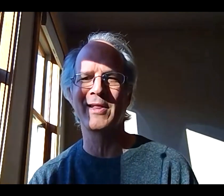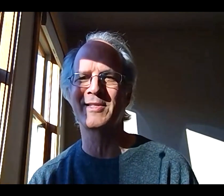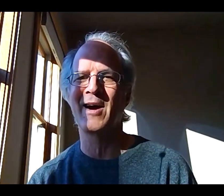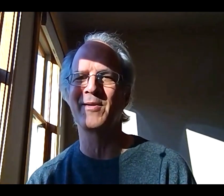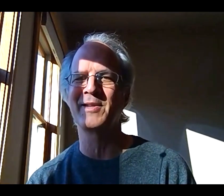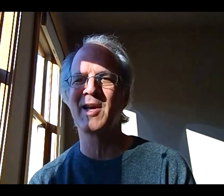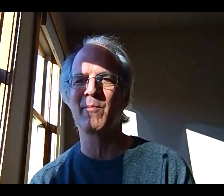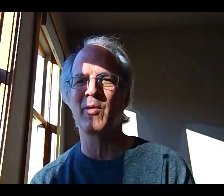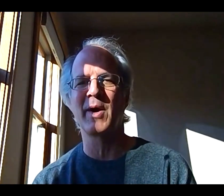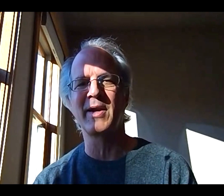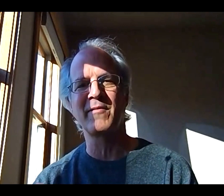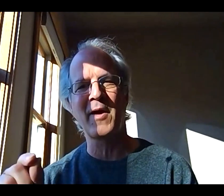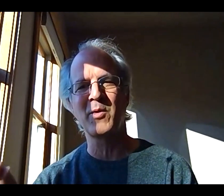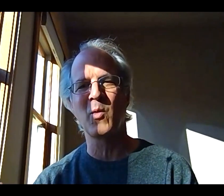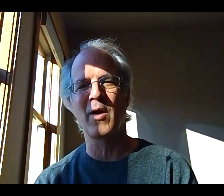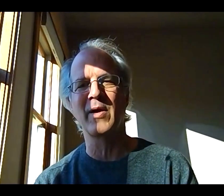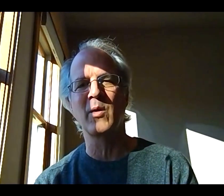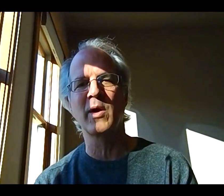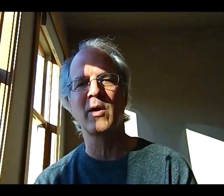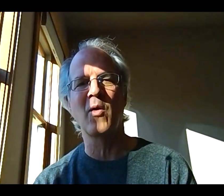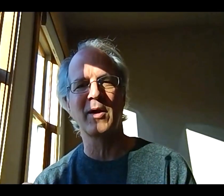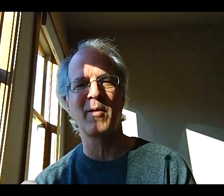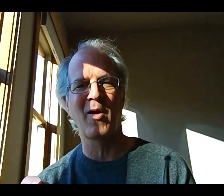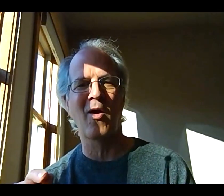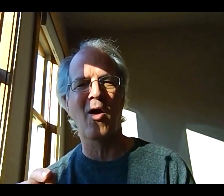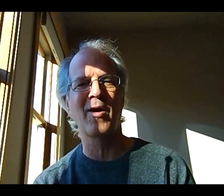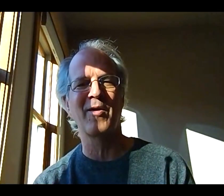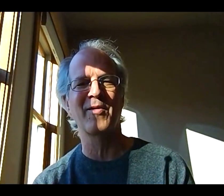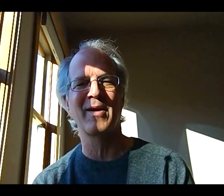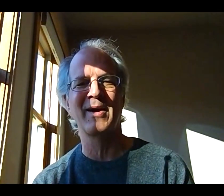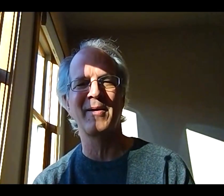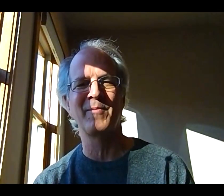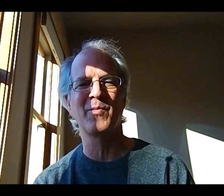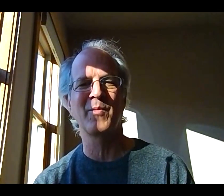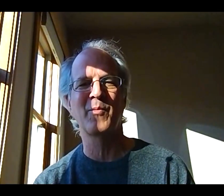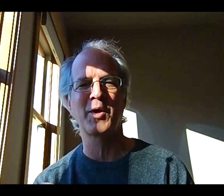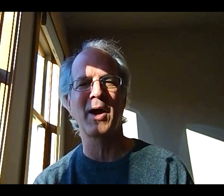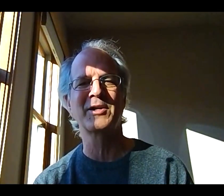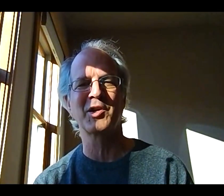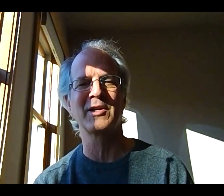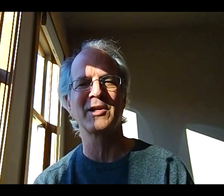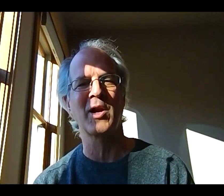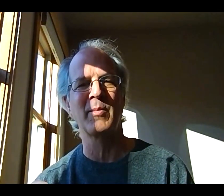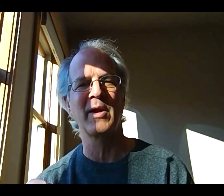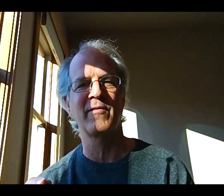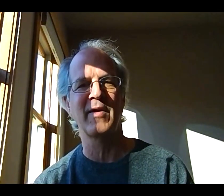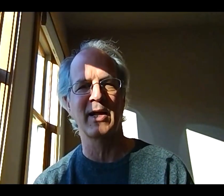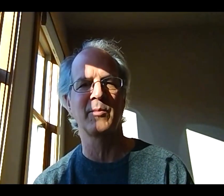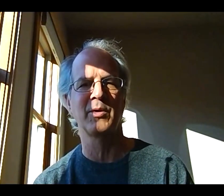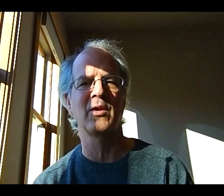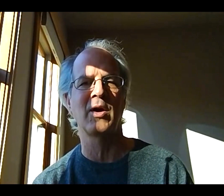this now in December, but in February we're going to, our production is going to be available